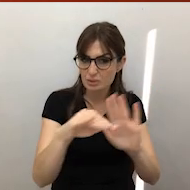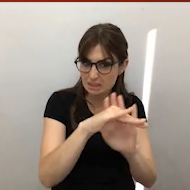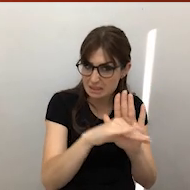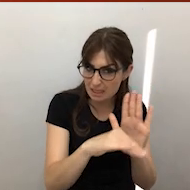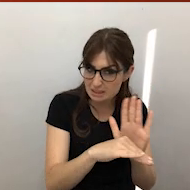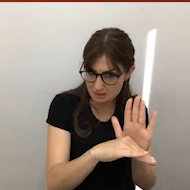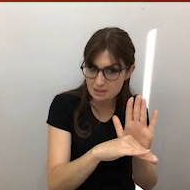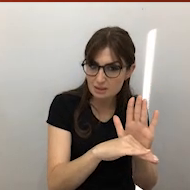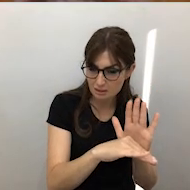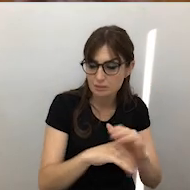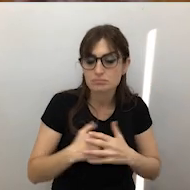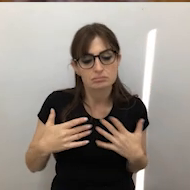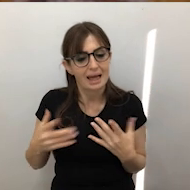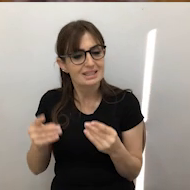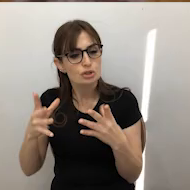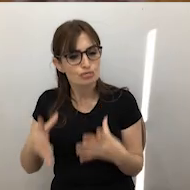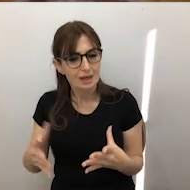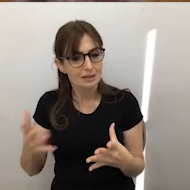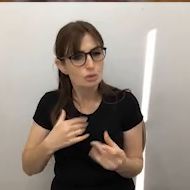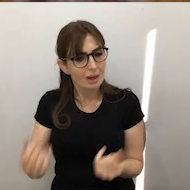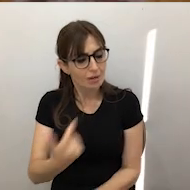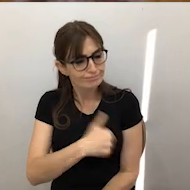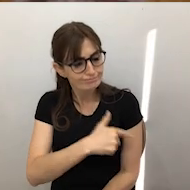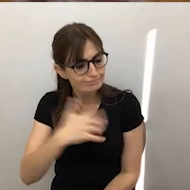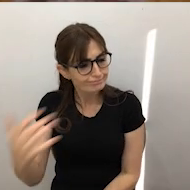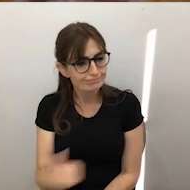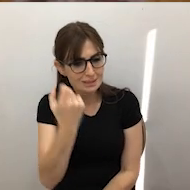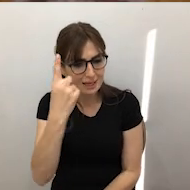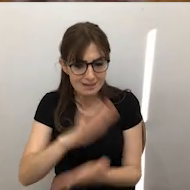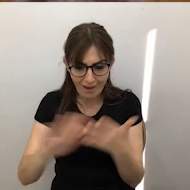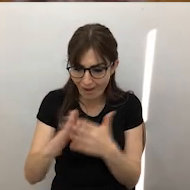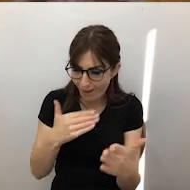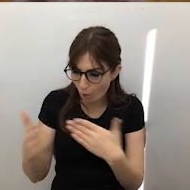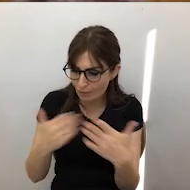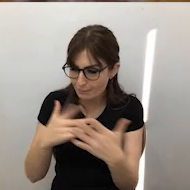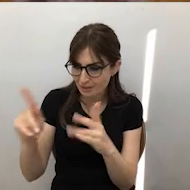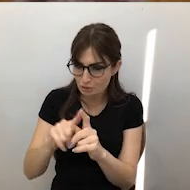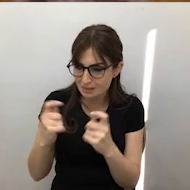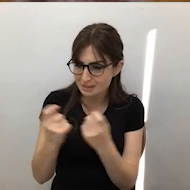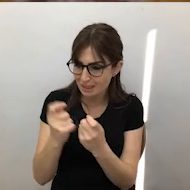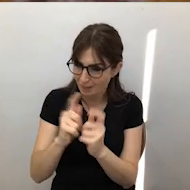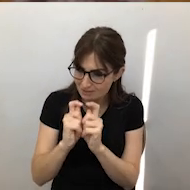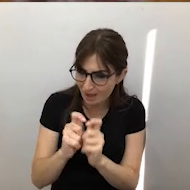Accounting Standards? As directors, we have duty to understand how the management team has valued the assets